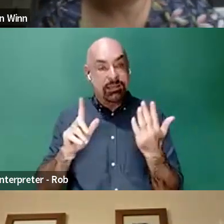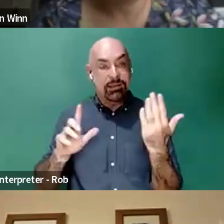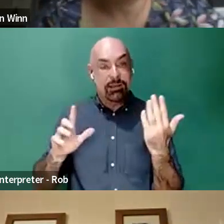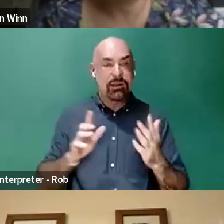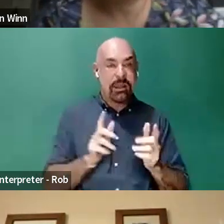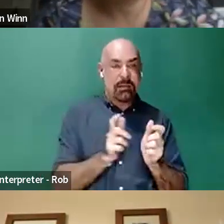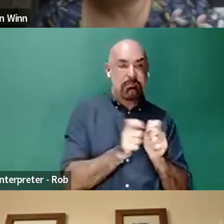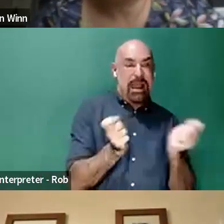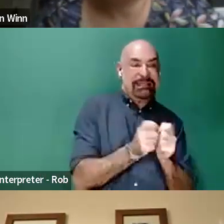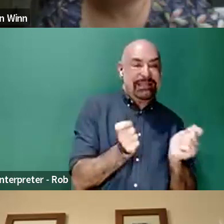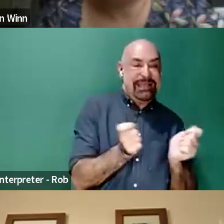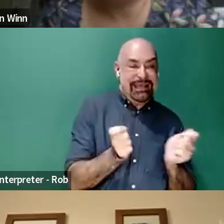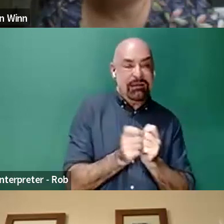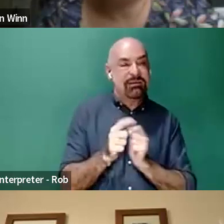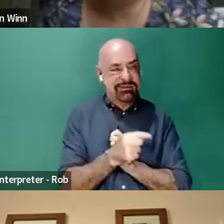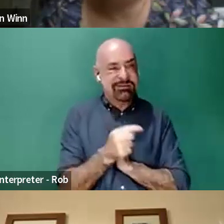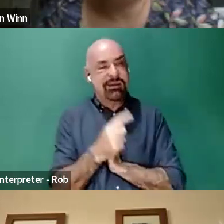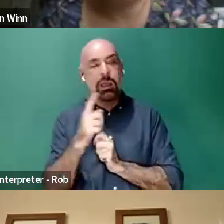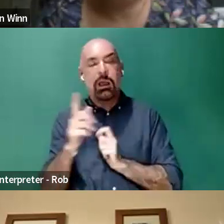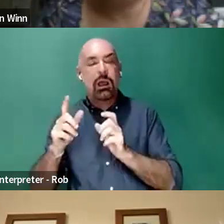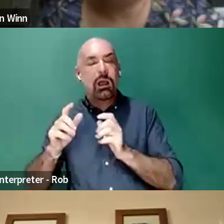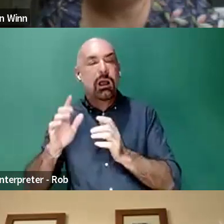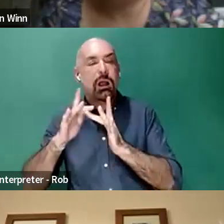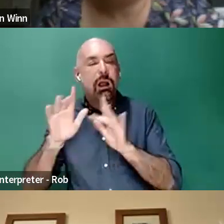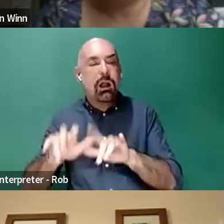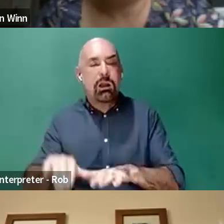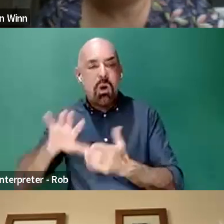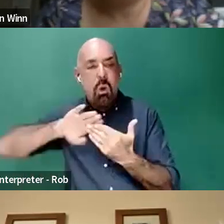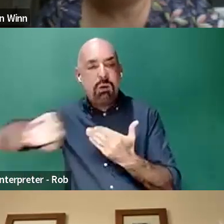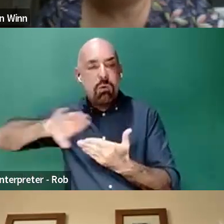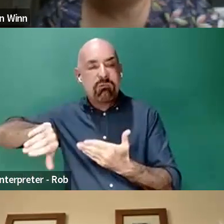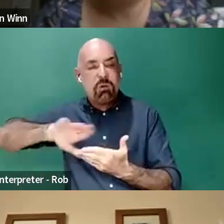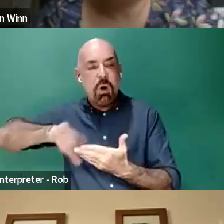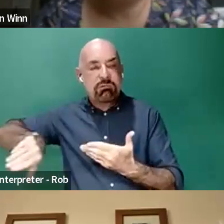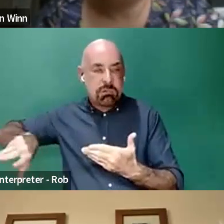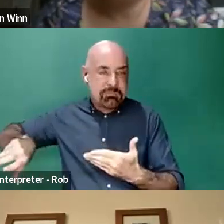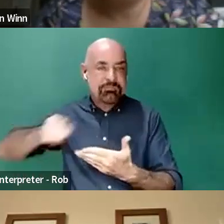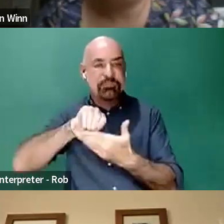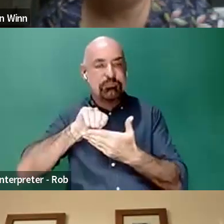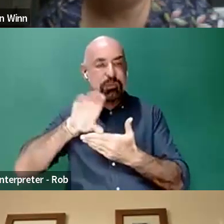article is we can quickly update it or we can quickly add something on, or we could quickly delete something - whatever is needed.